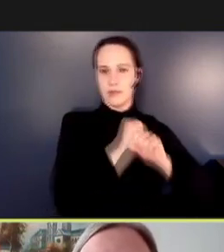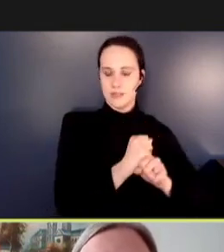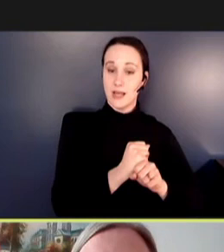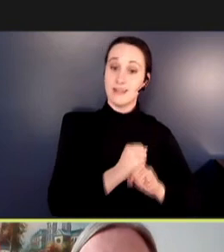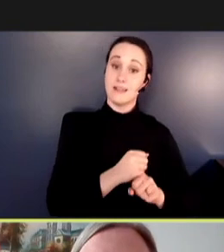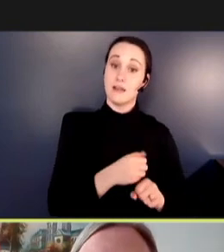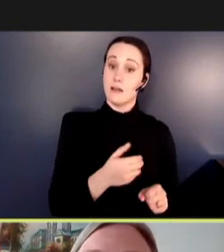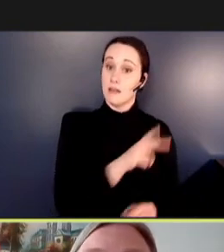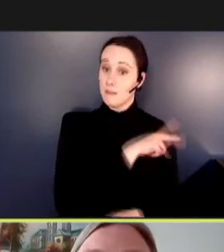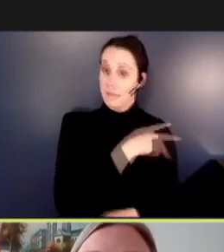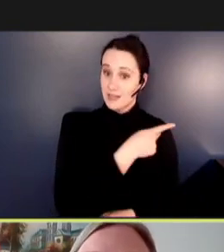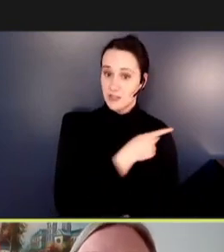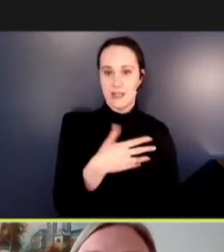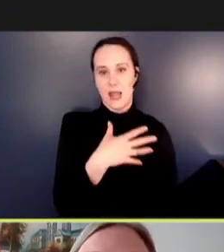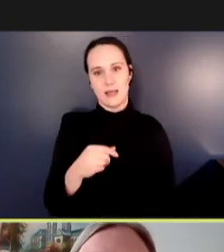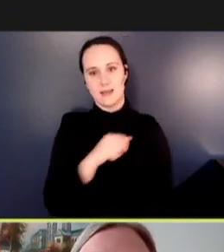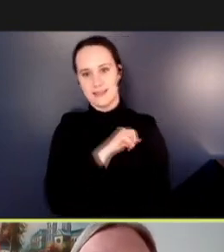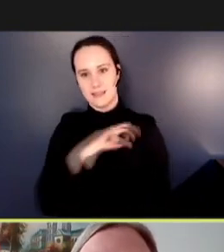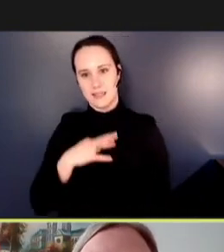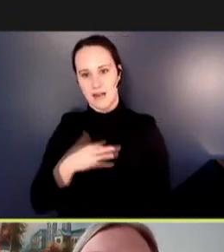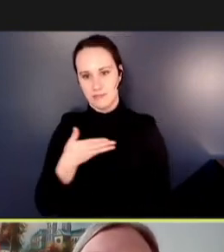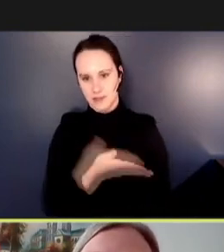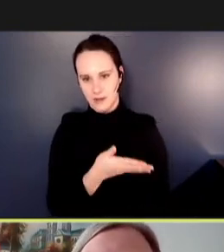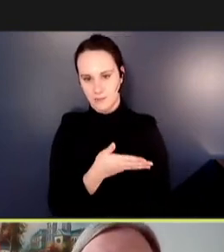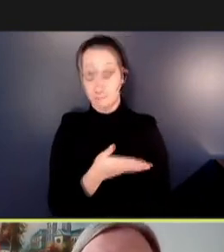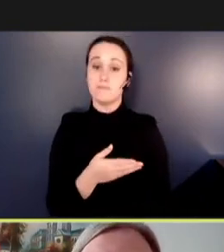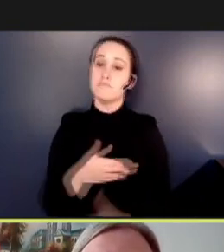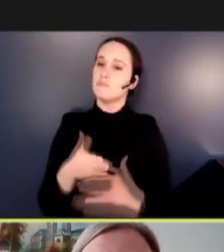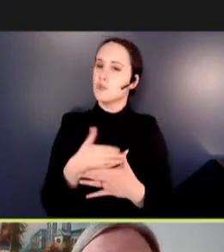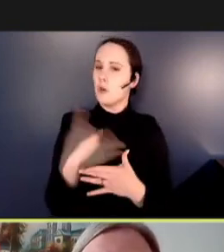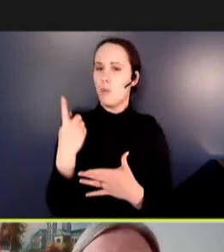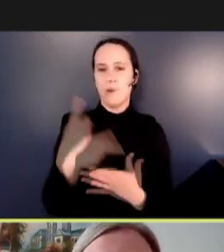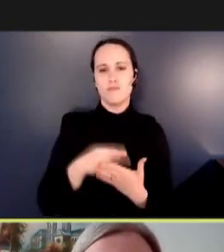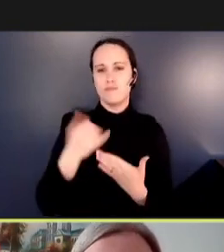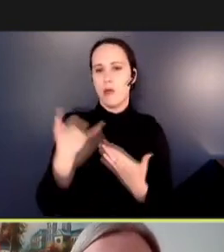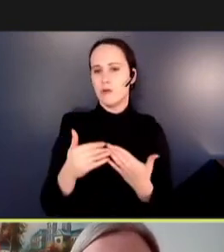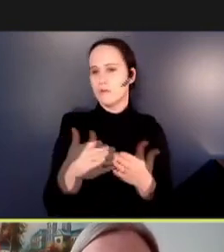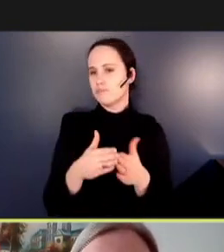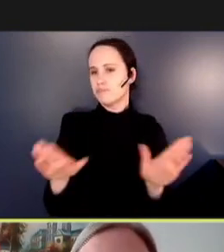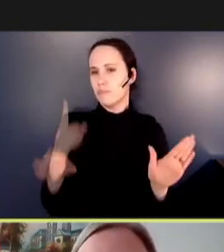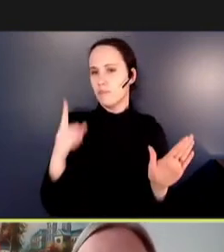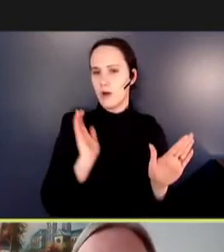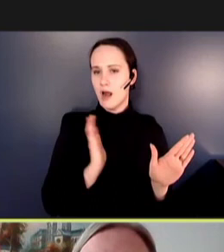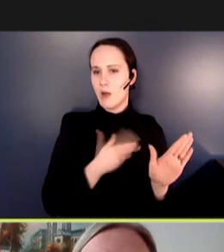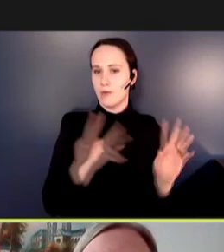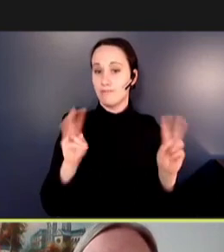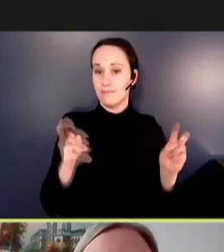that setting. I'd like to share a project overview of our Moving Needles Project, the findings,